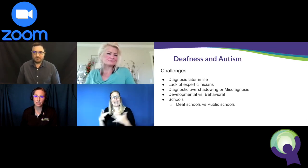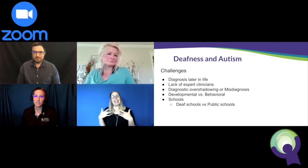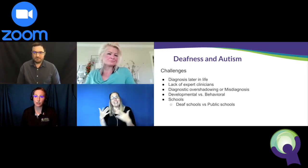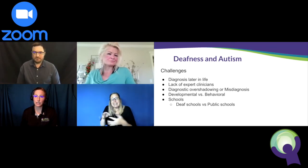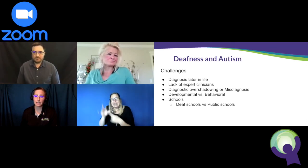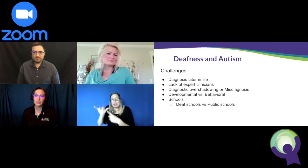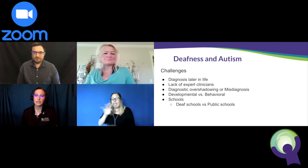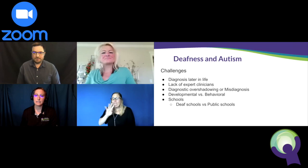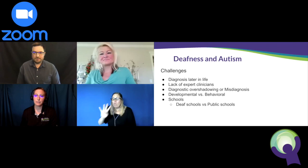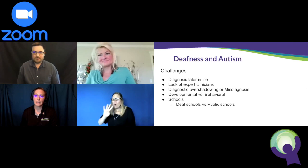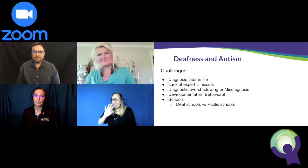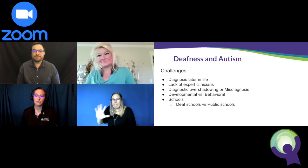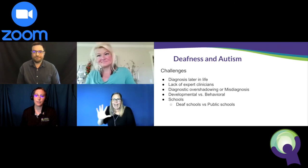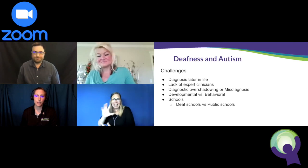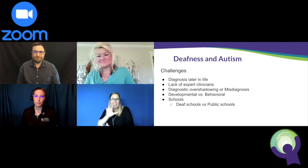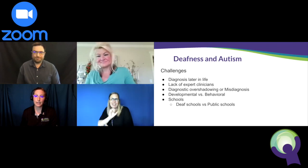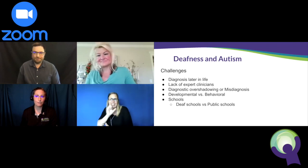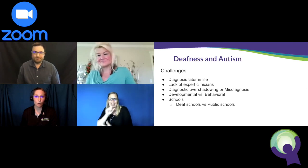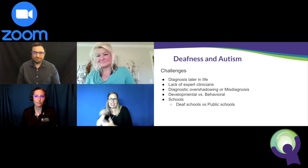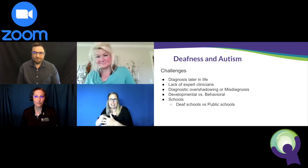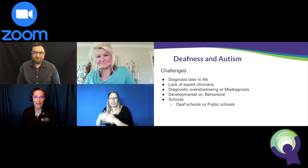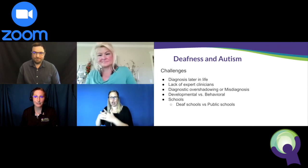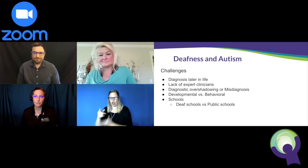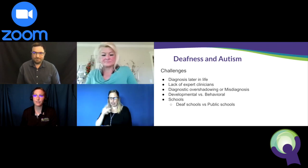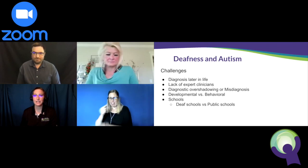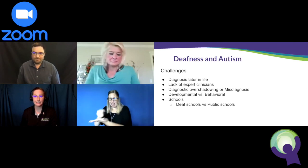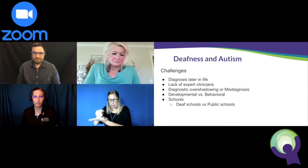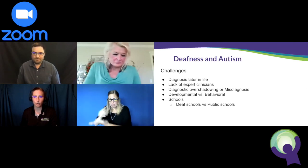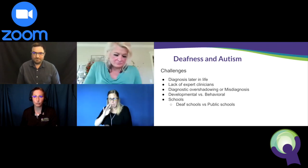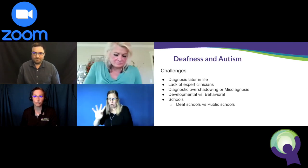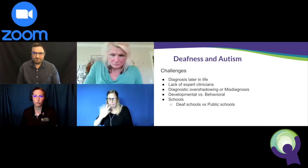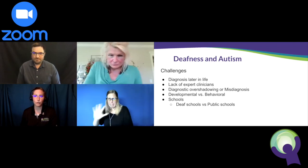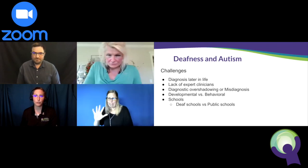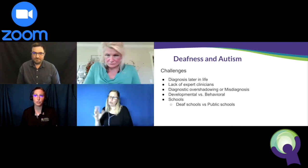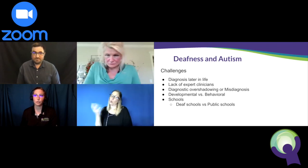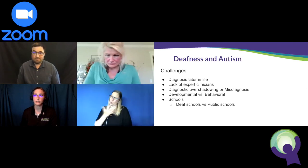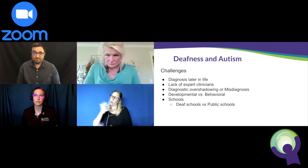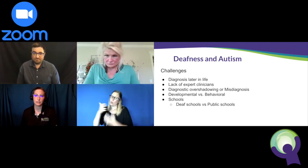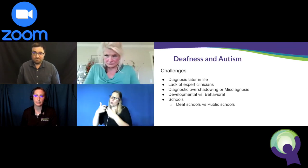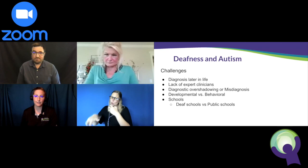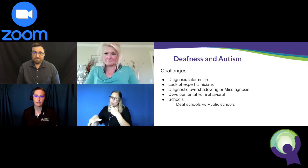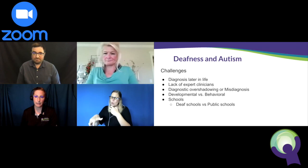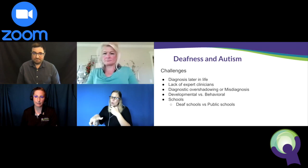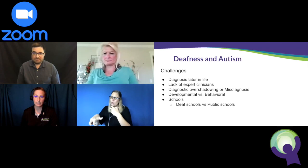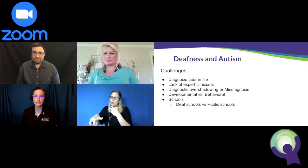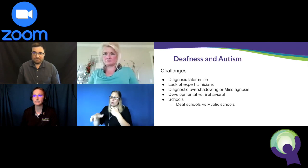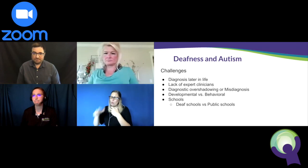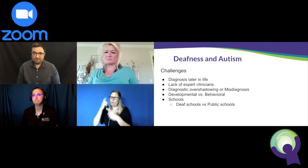Just starting some kind of therapy at four or five can be very difficult for those who are deaf and have autism.